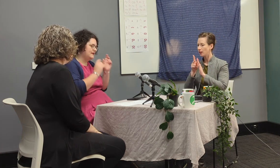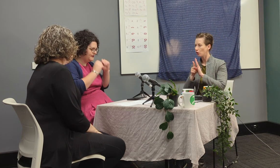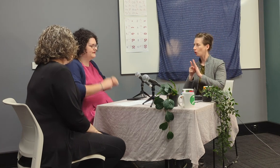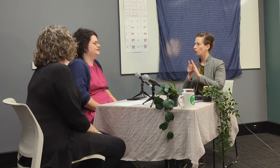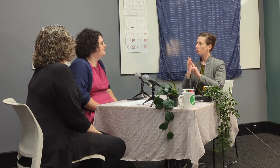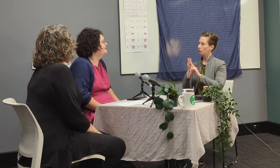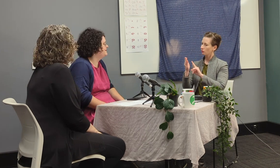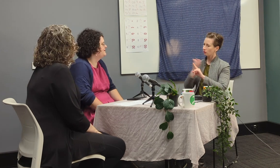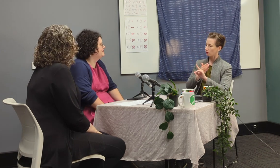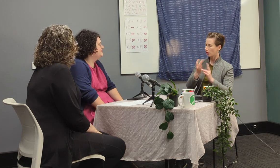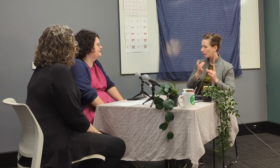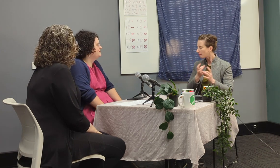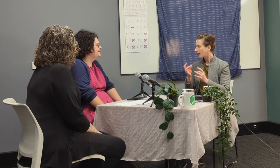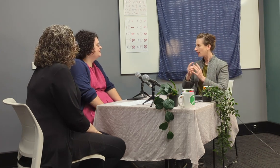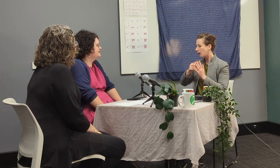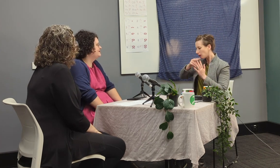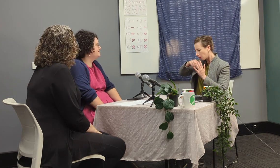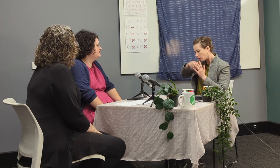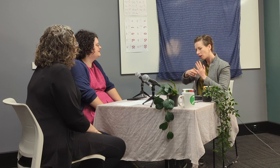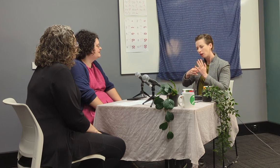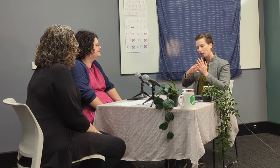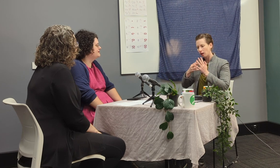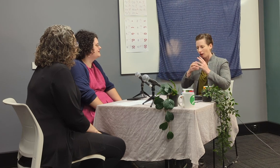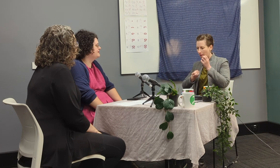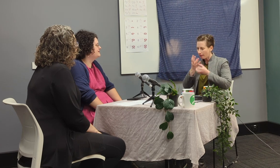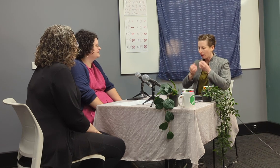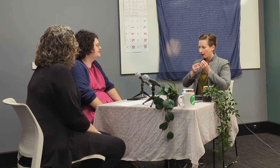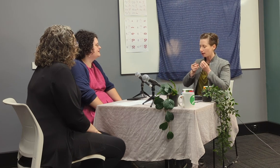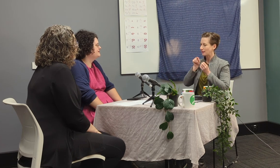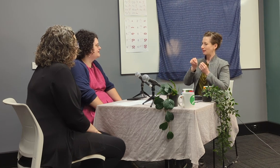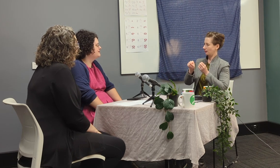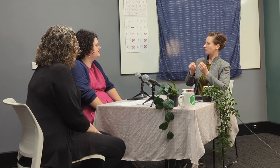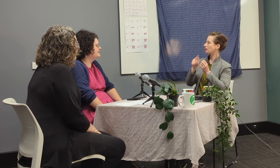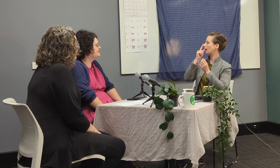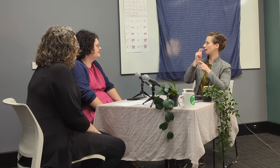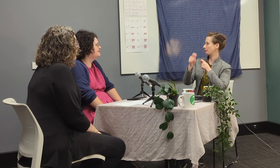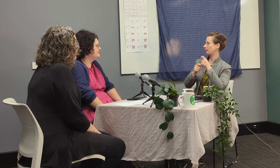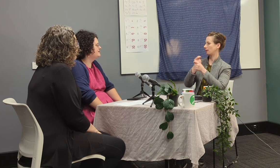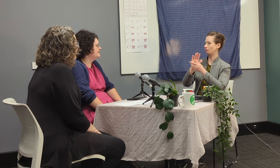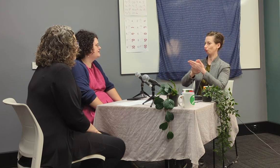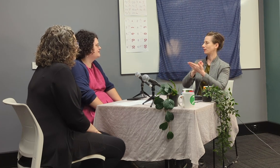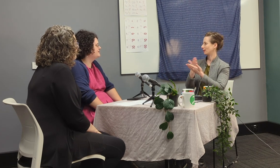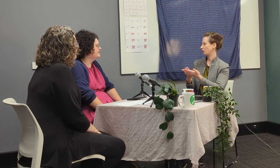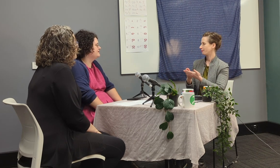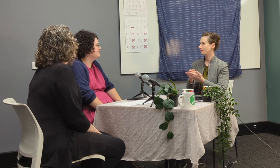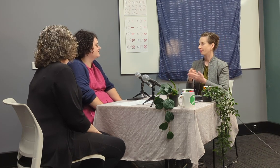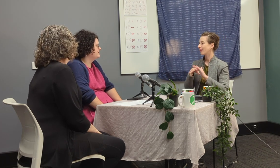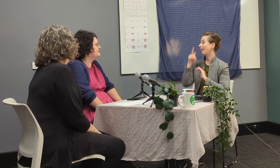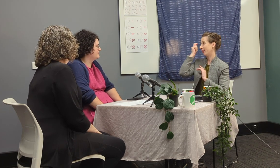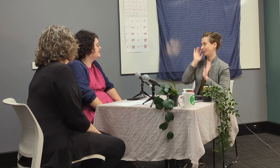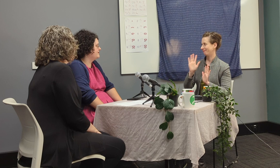And if it’s something that you prepare for and unpack and film, then that is what we